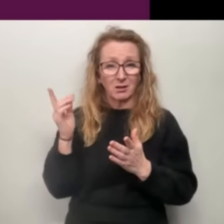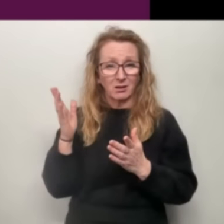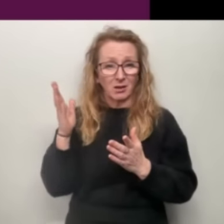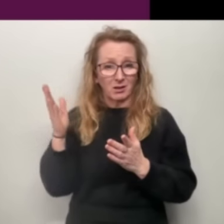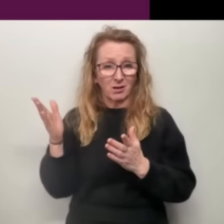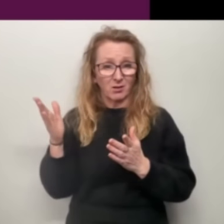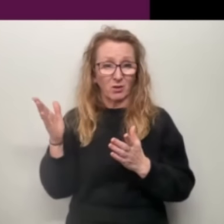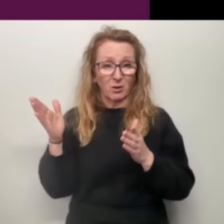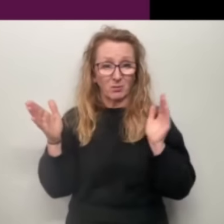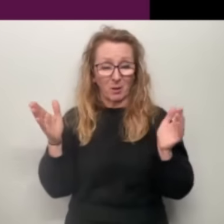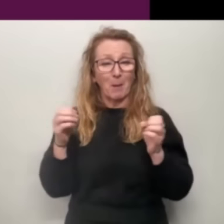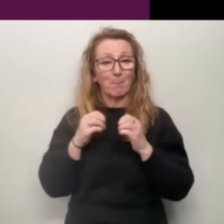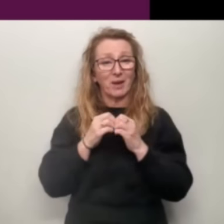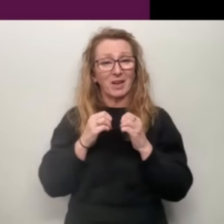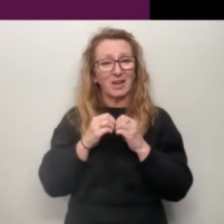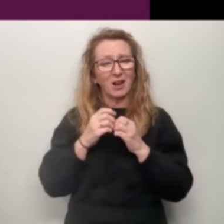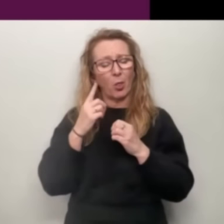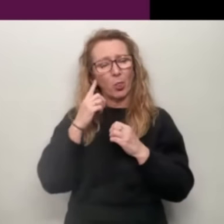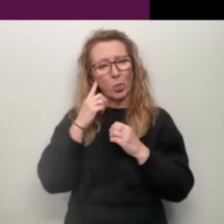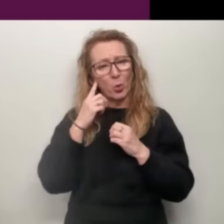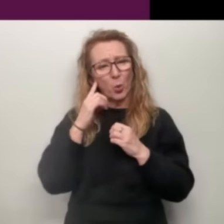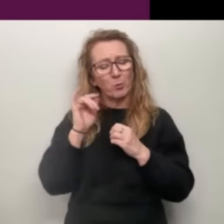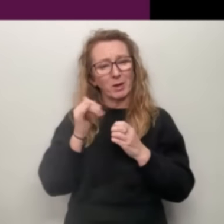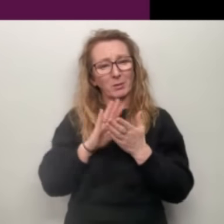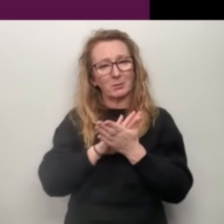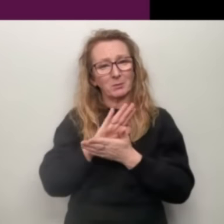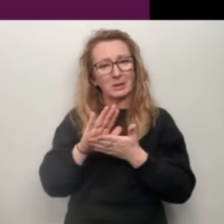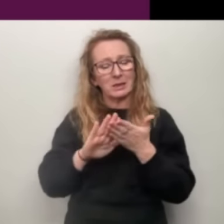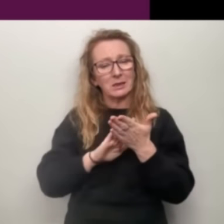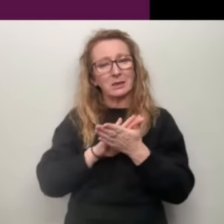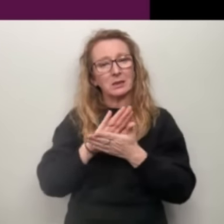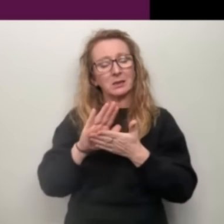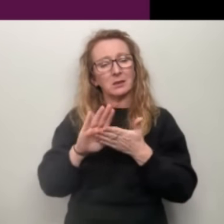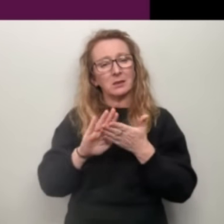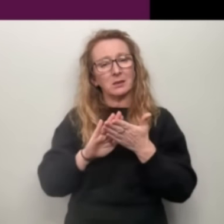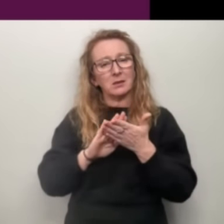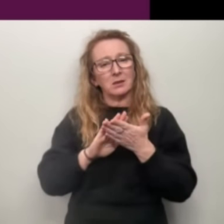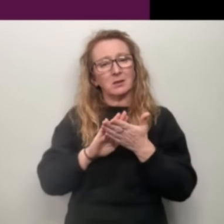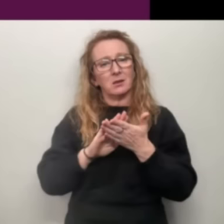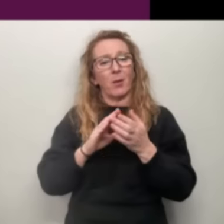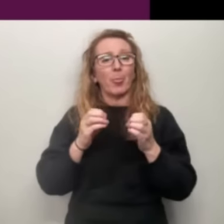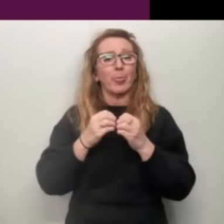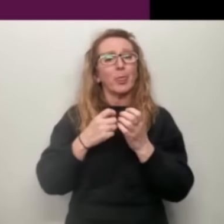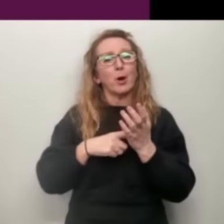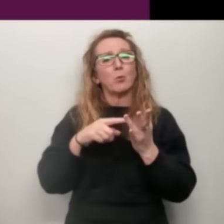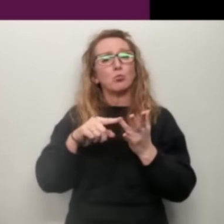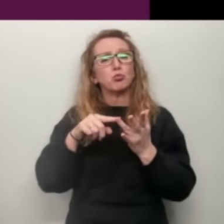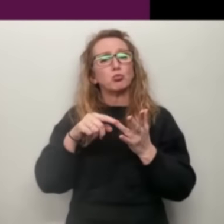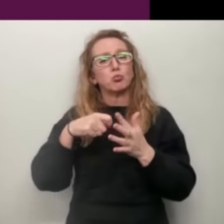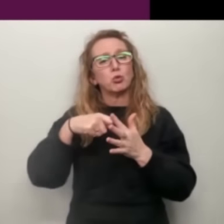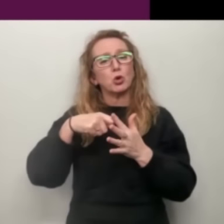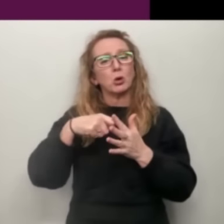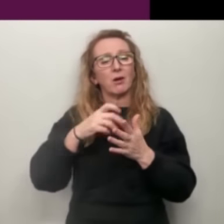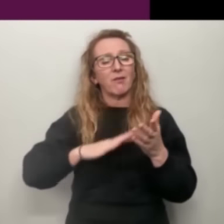The B is thought, I think, very properly to relate to the Brooke family, but we can also see